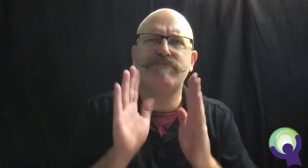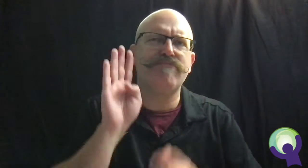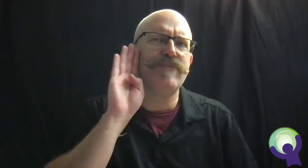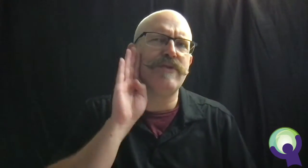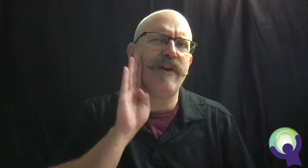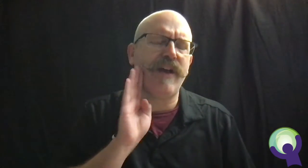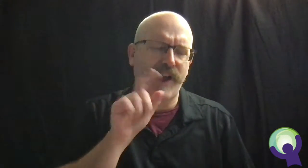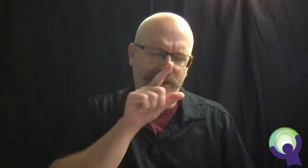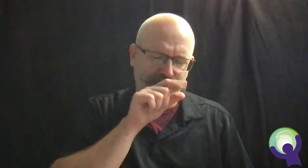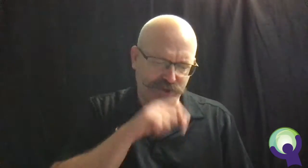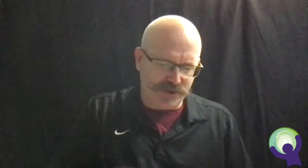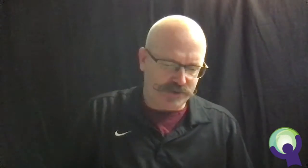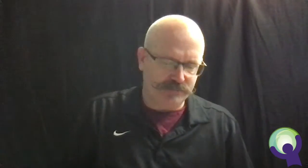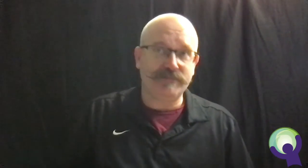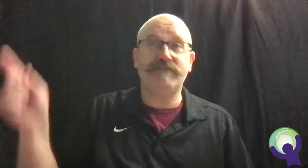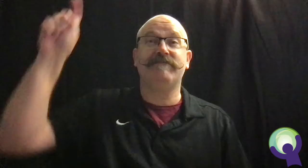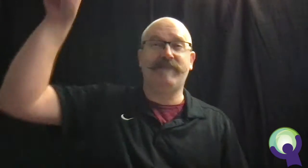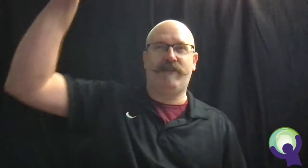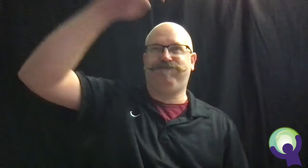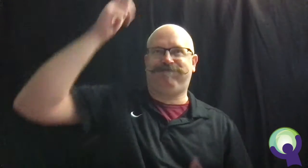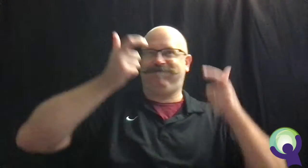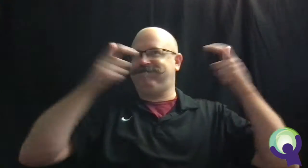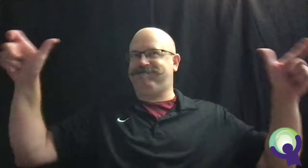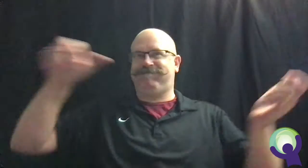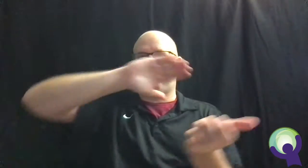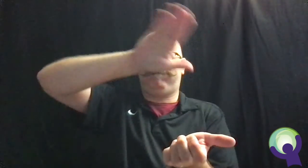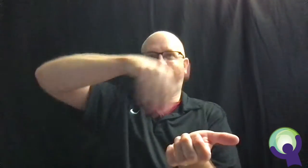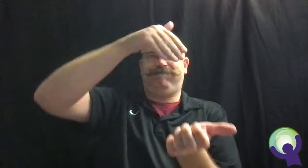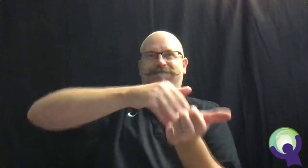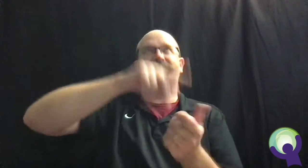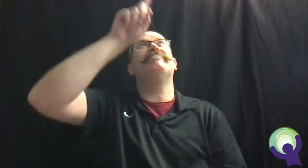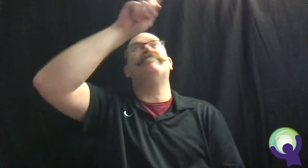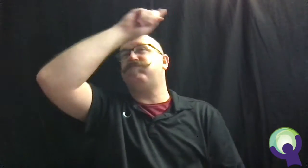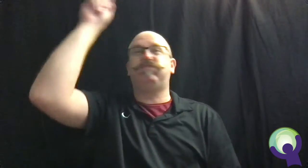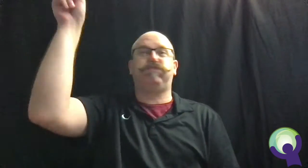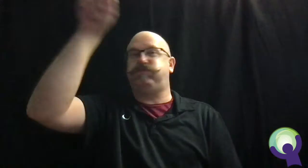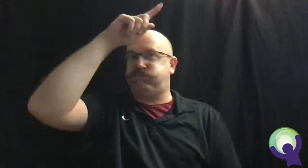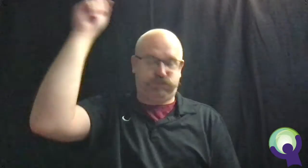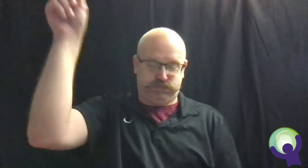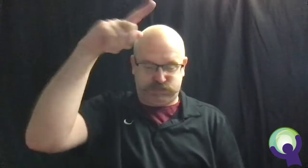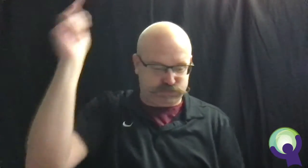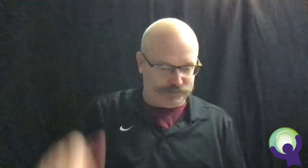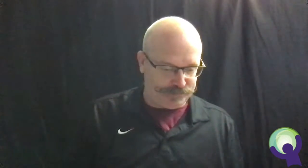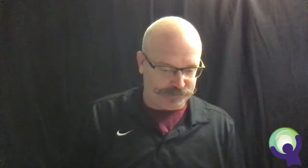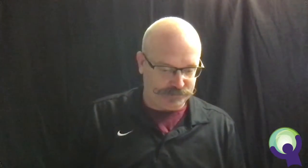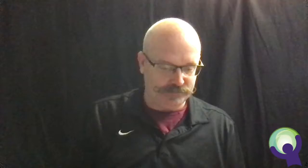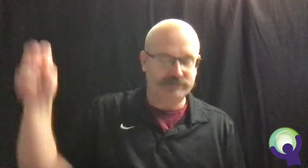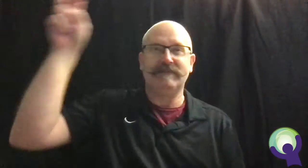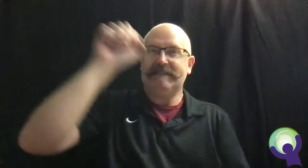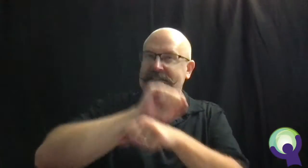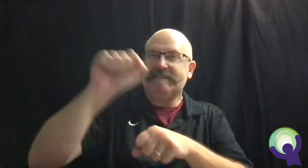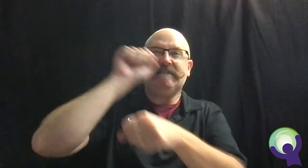Once a little brown bird got into the main terminal and couldn't get out.